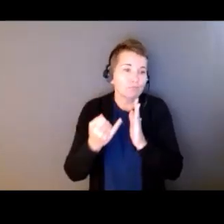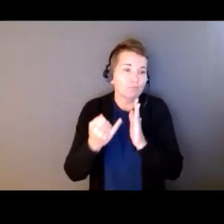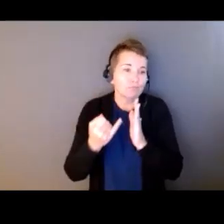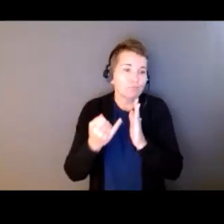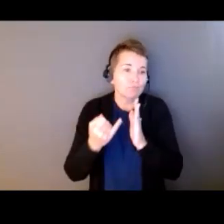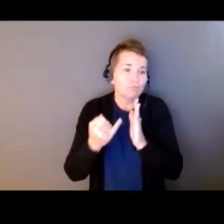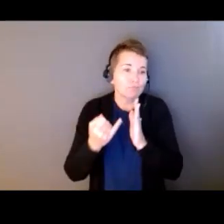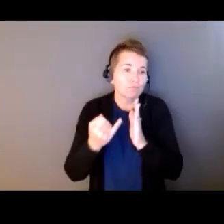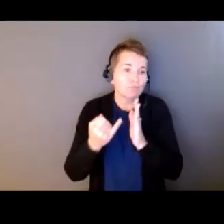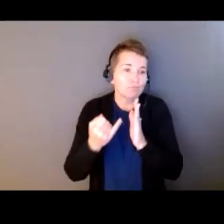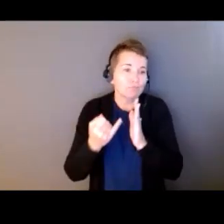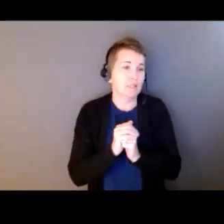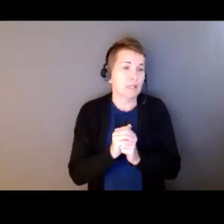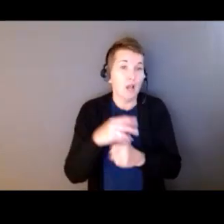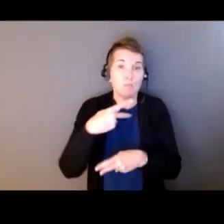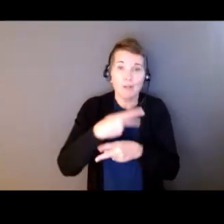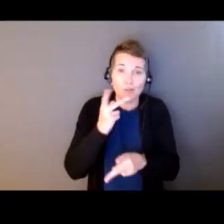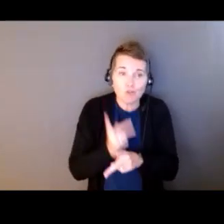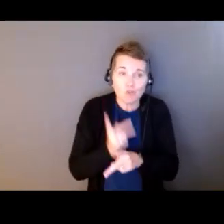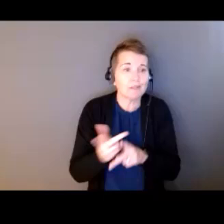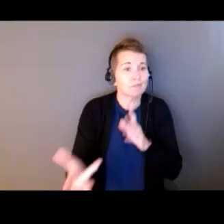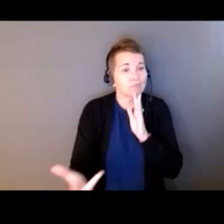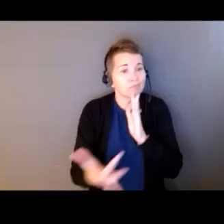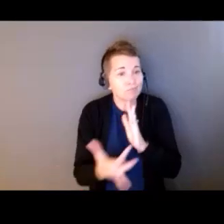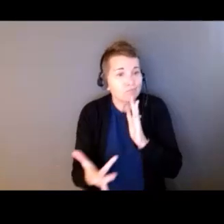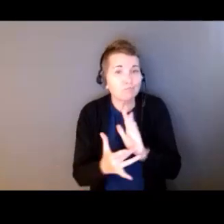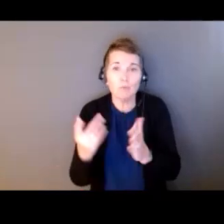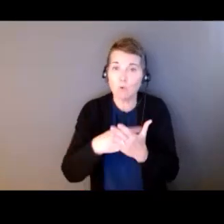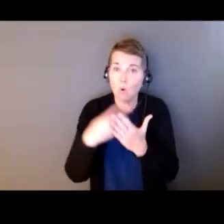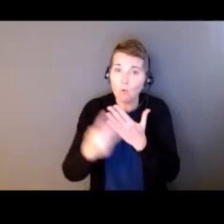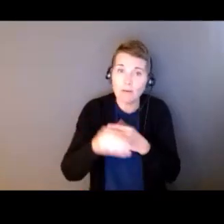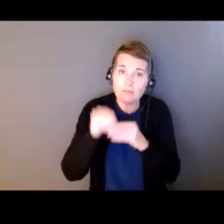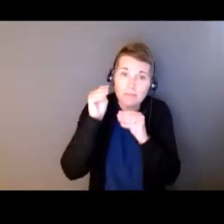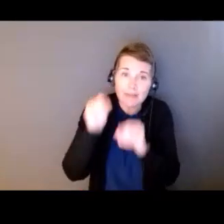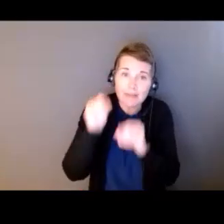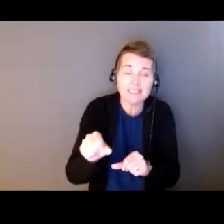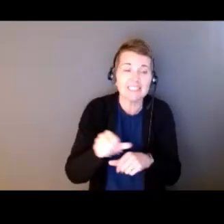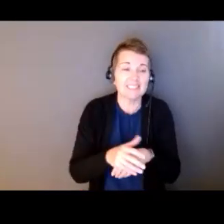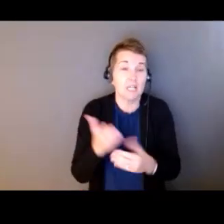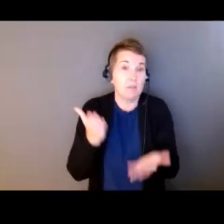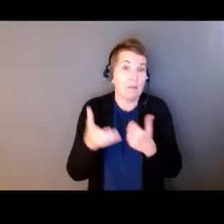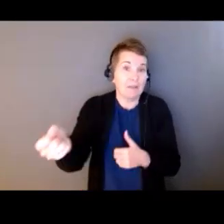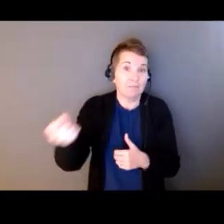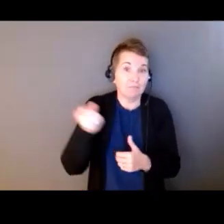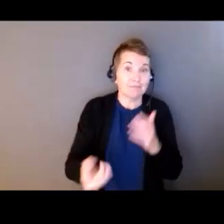production, Technical and Programming Expenses, so that could be really a tech team or people working behind the scenes.